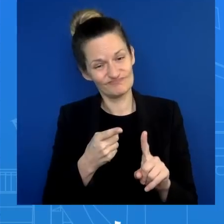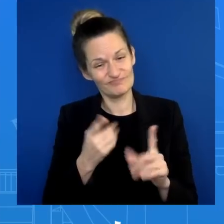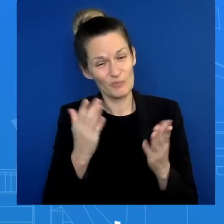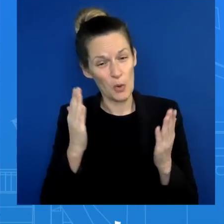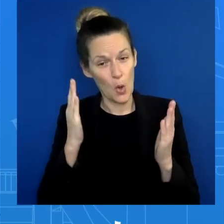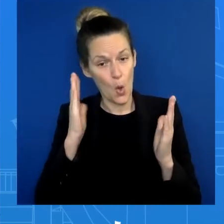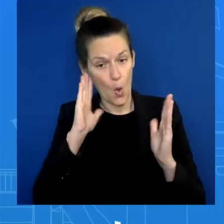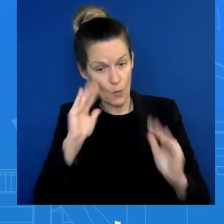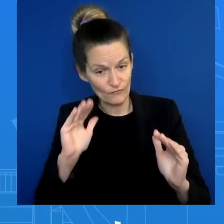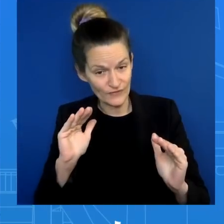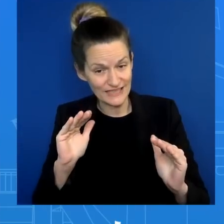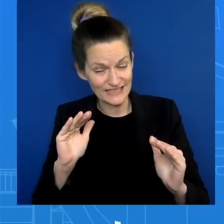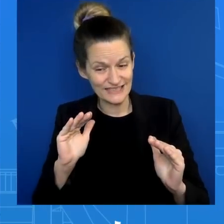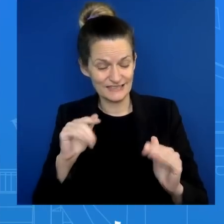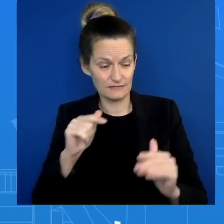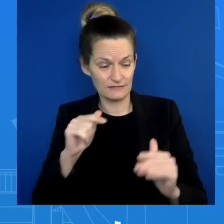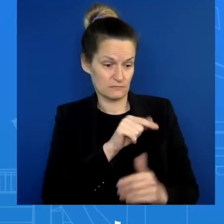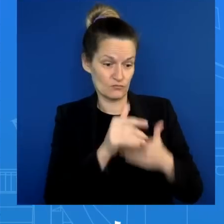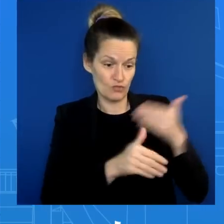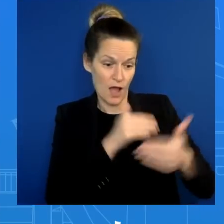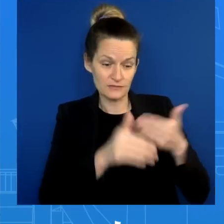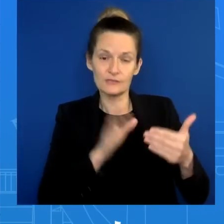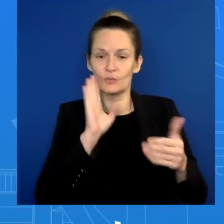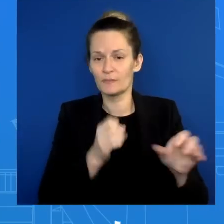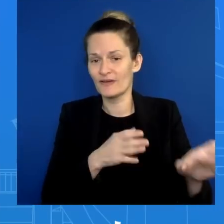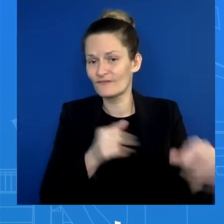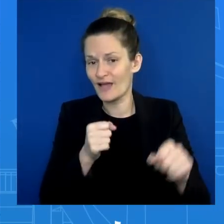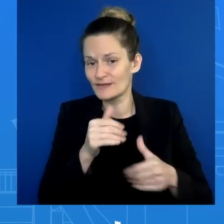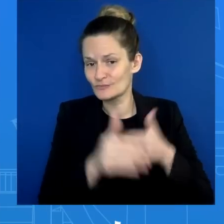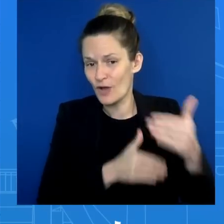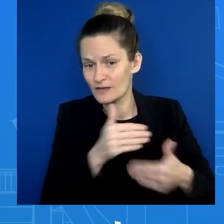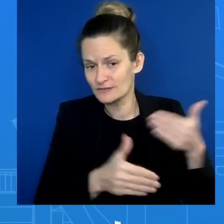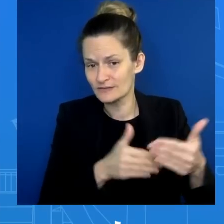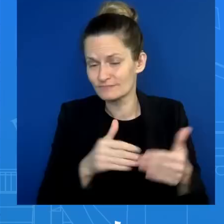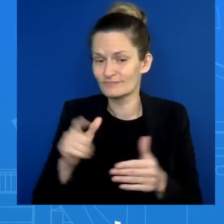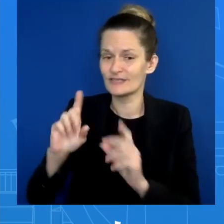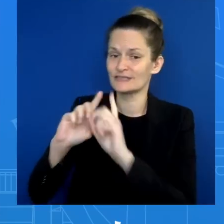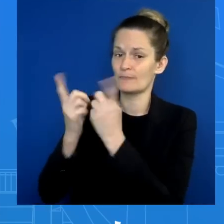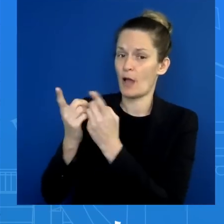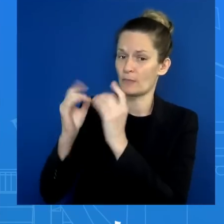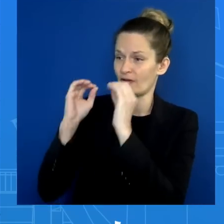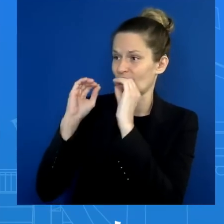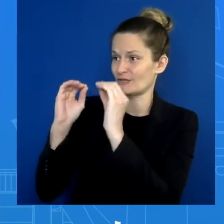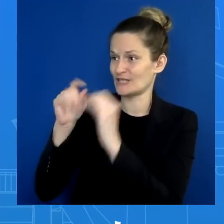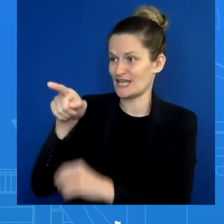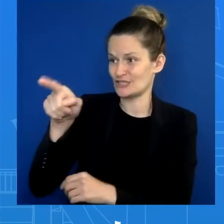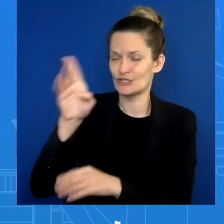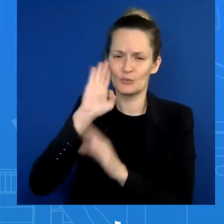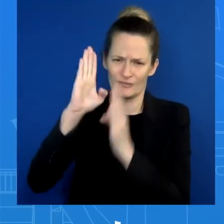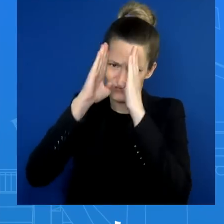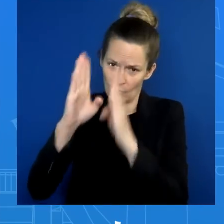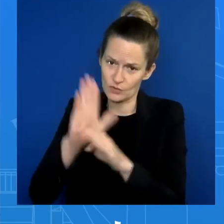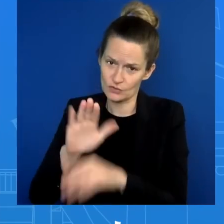that the Department of Education is going to focus on. It is important we want this to happen for these individuals.